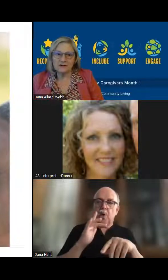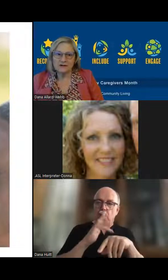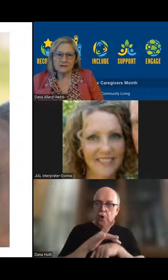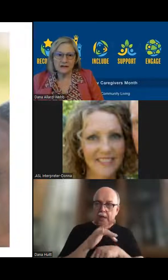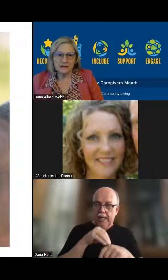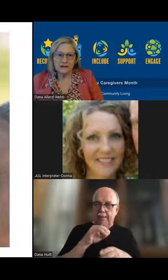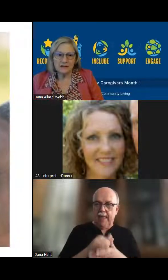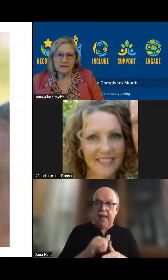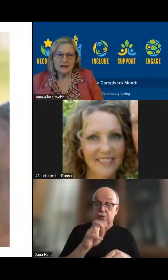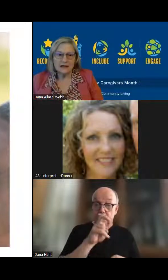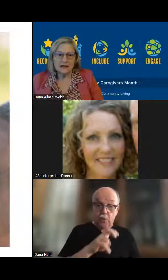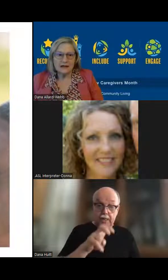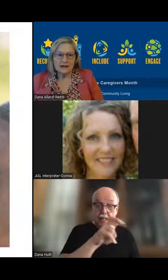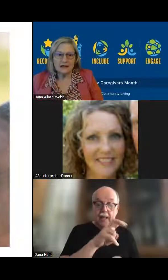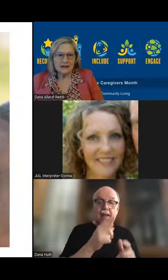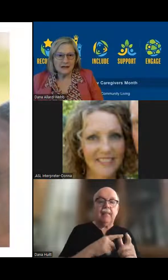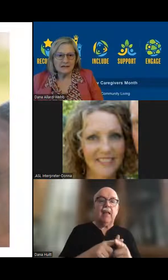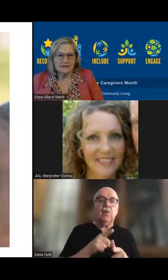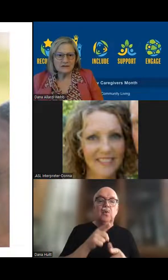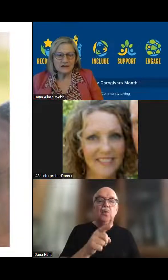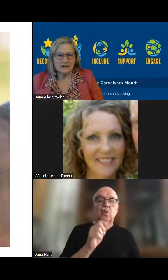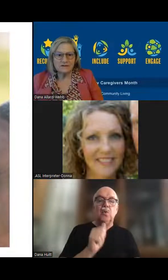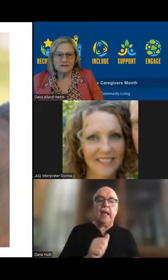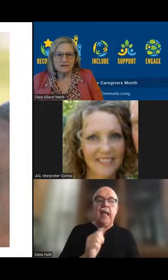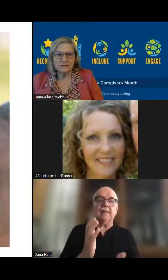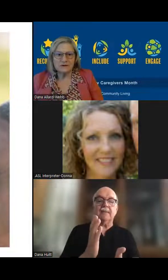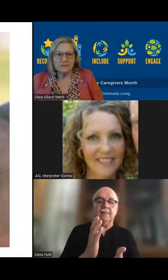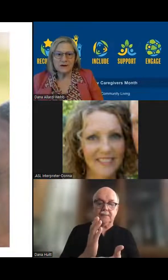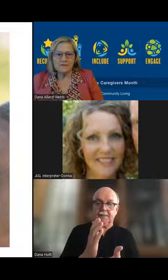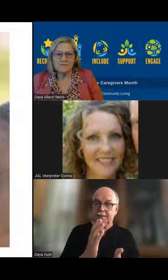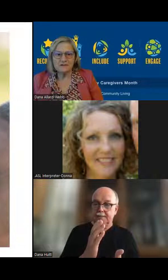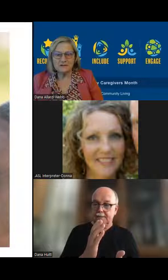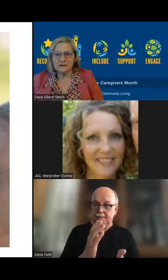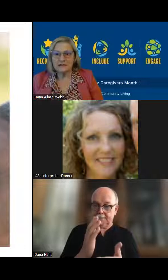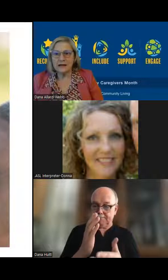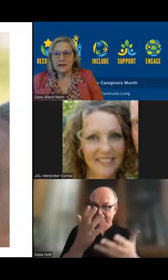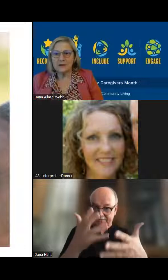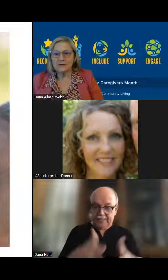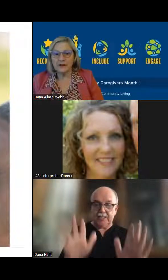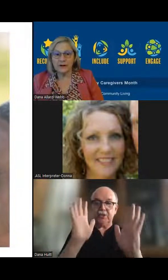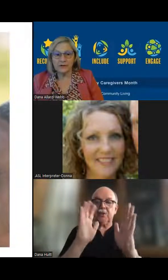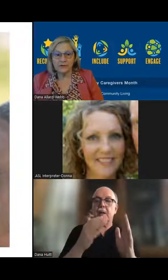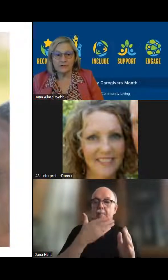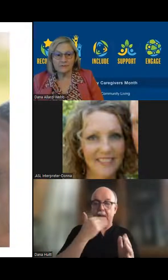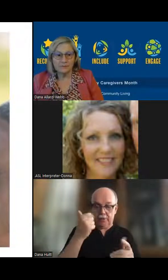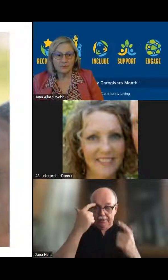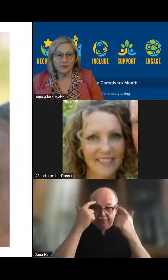what efforts we're doing for marketing and outreach. Next slide, please.